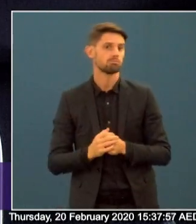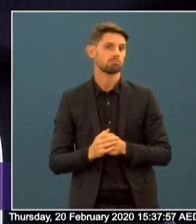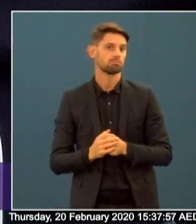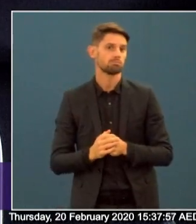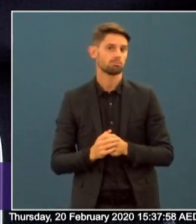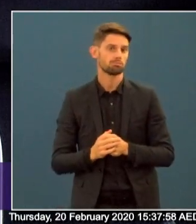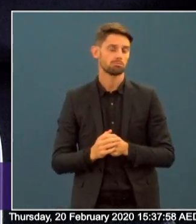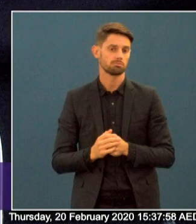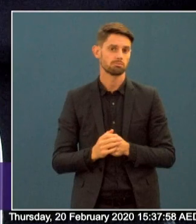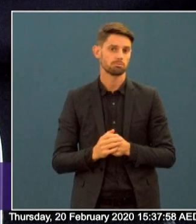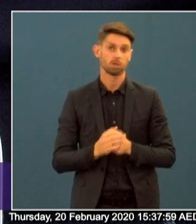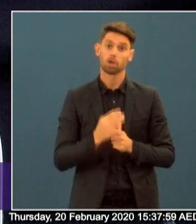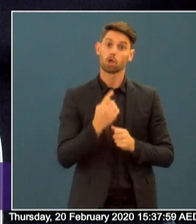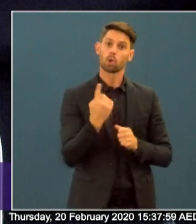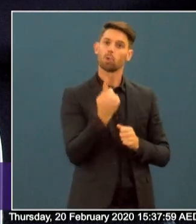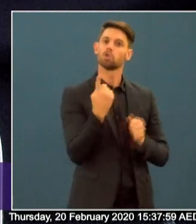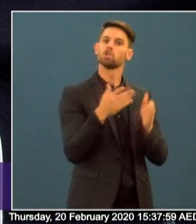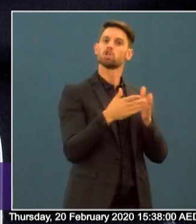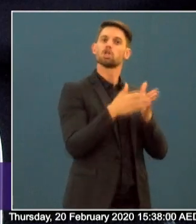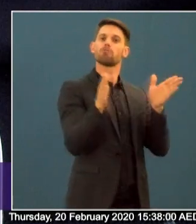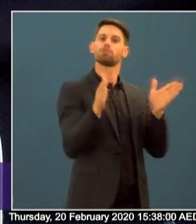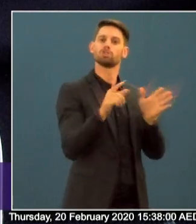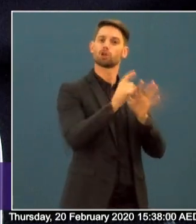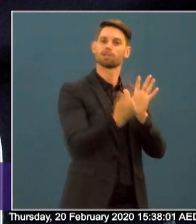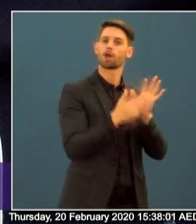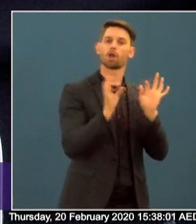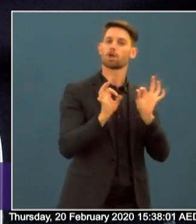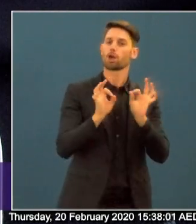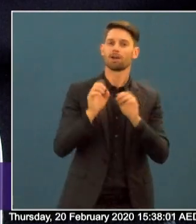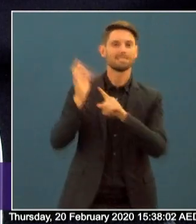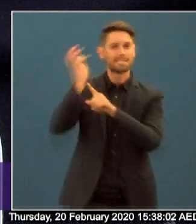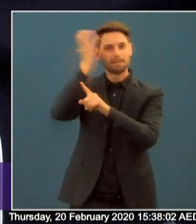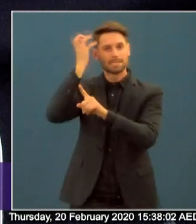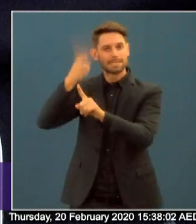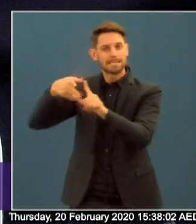are very well trained to step into this space with some added training and with some dedicated opportunities —